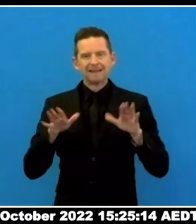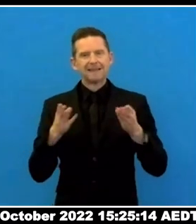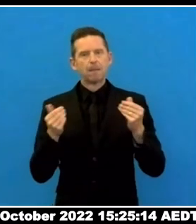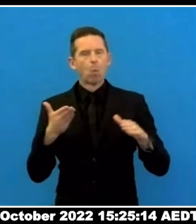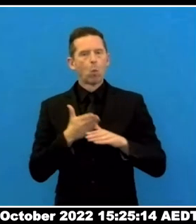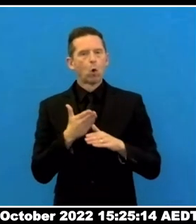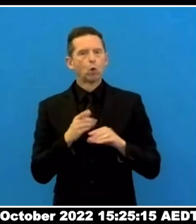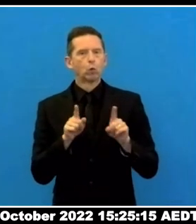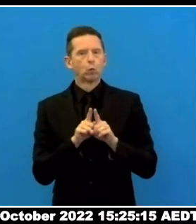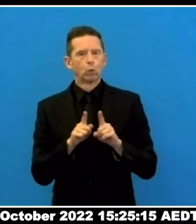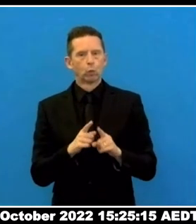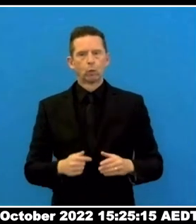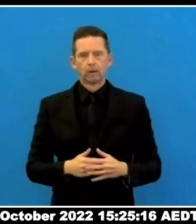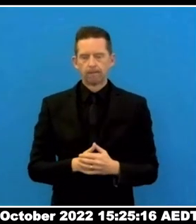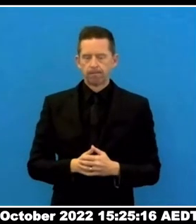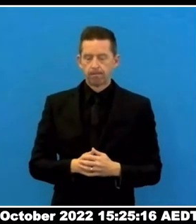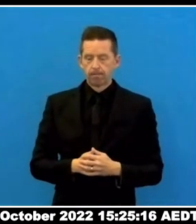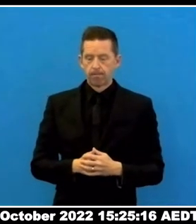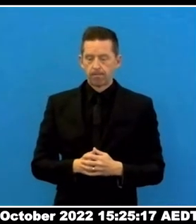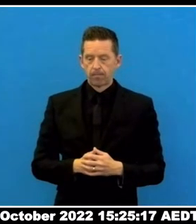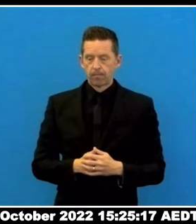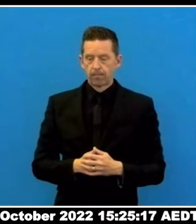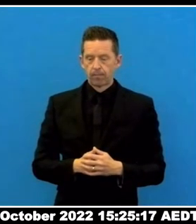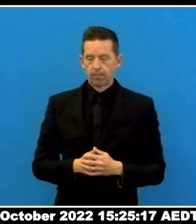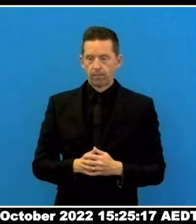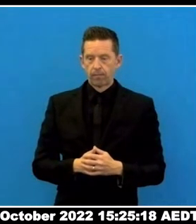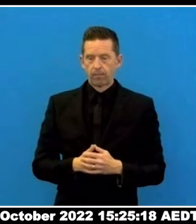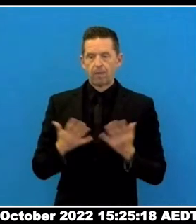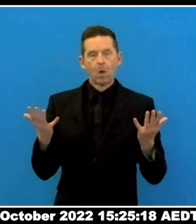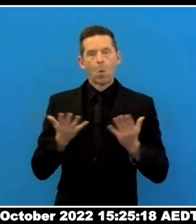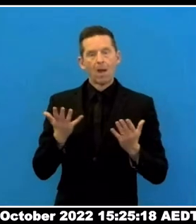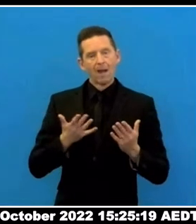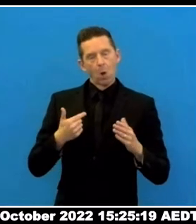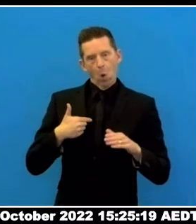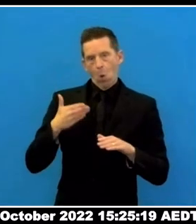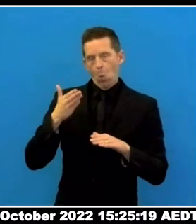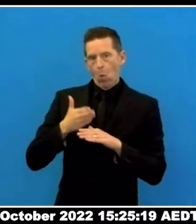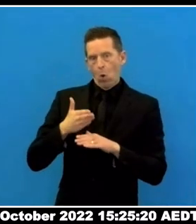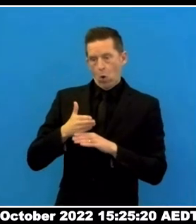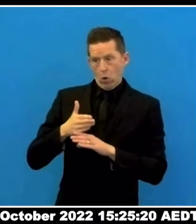So, the place that I have been working is trying to actually